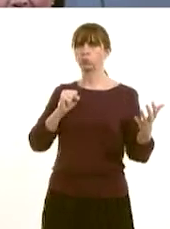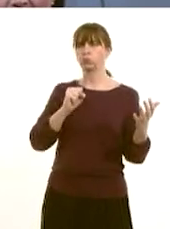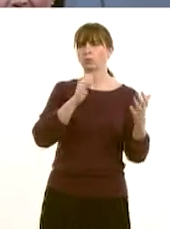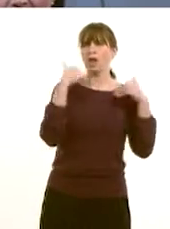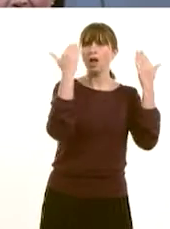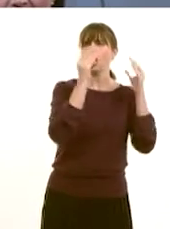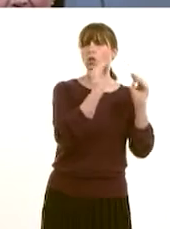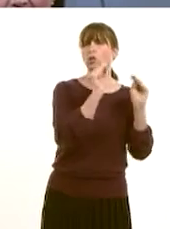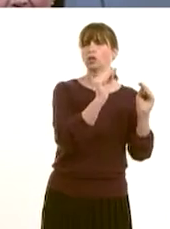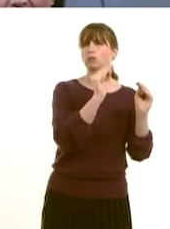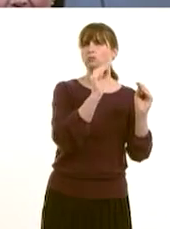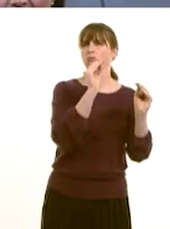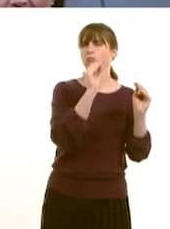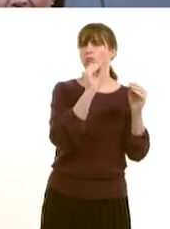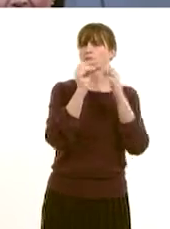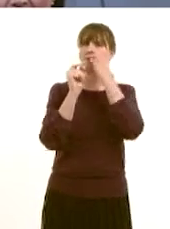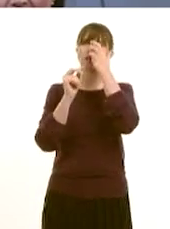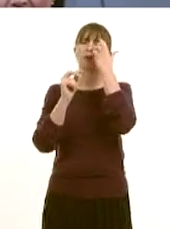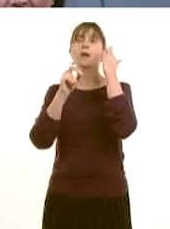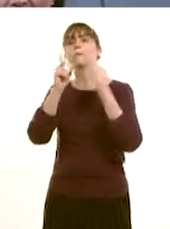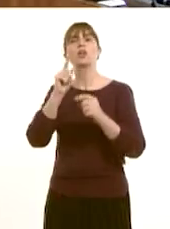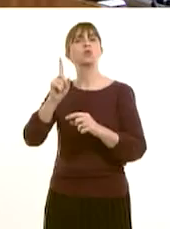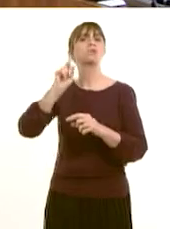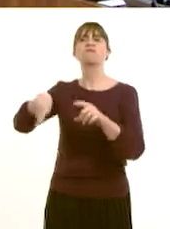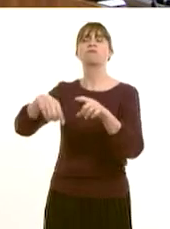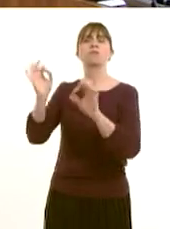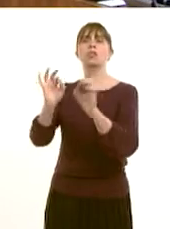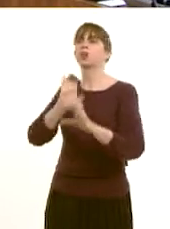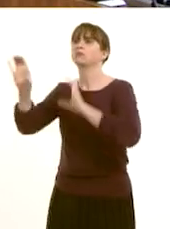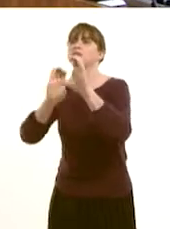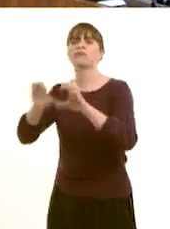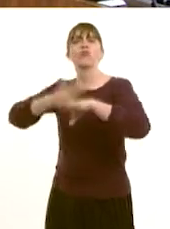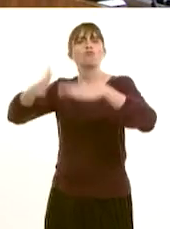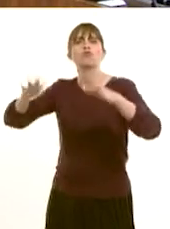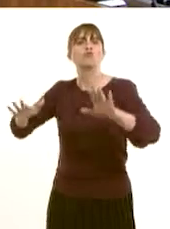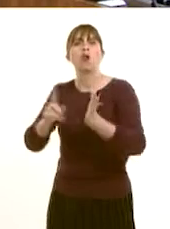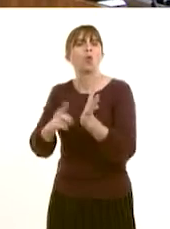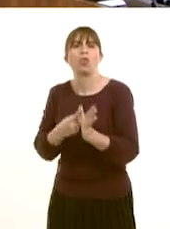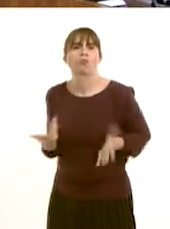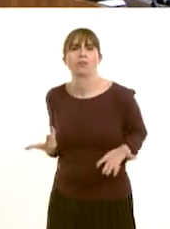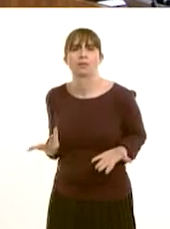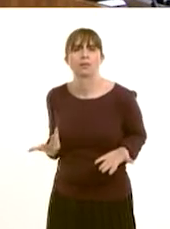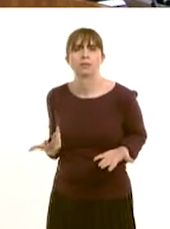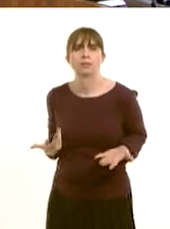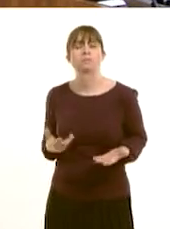invest in local service delivery by rural authorities? Carwyn Jones: As I said to him, the budget statement will come later, and thereíll be